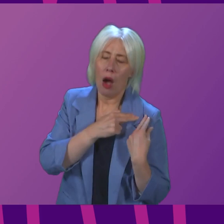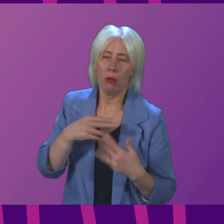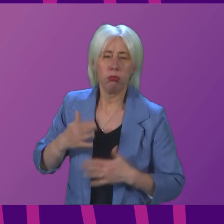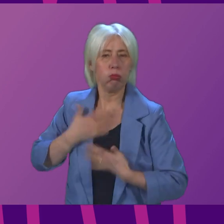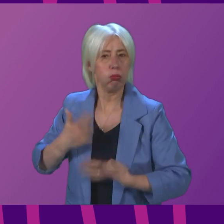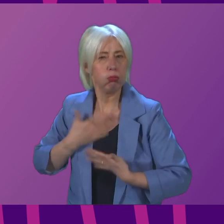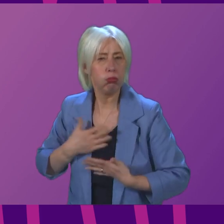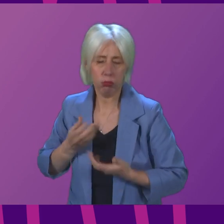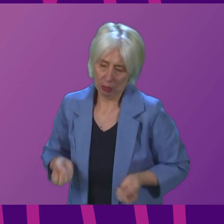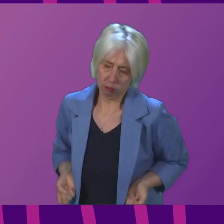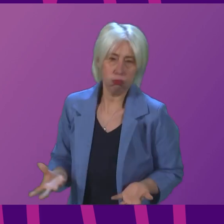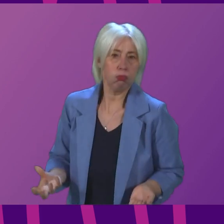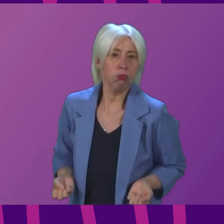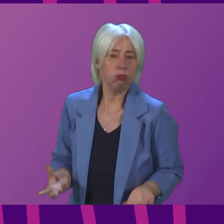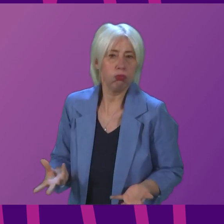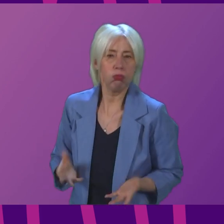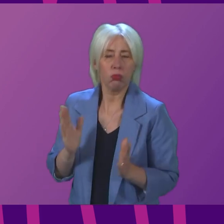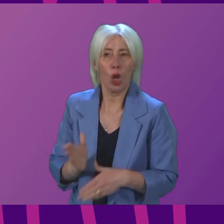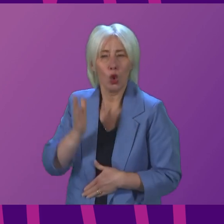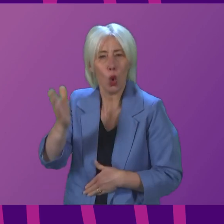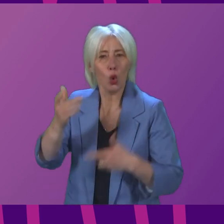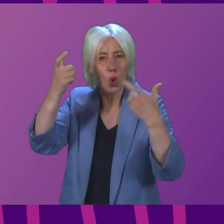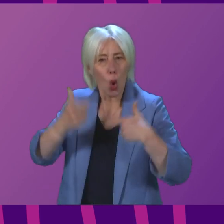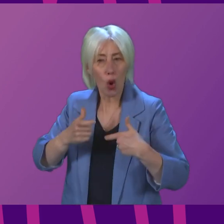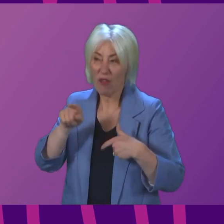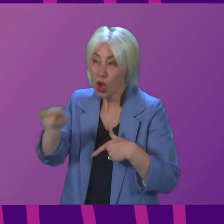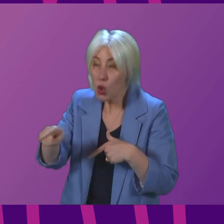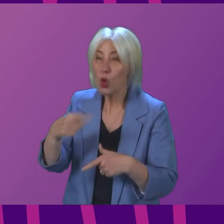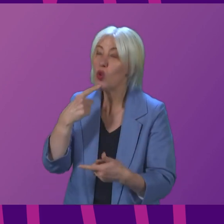thousands of pounds to get the First Minister to admit the truth.